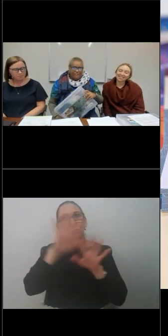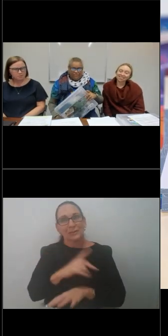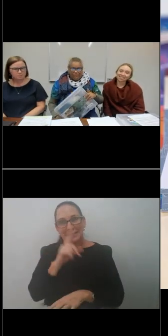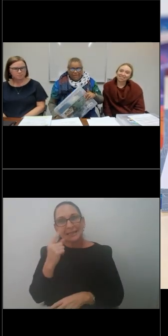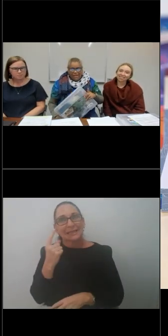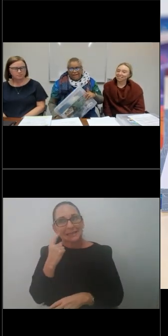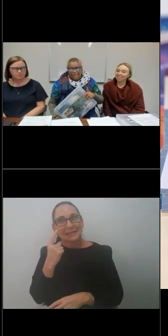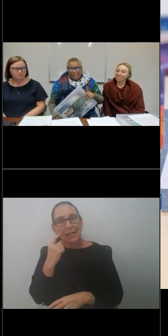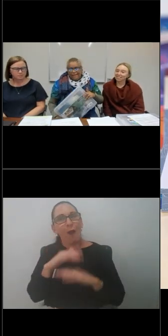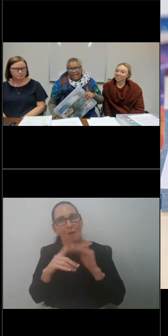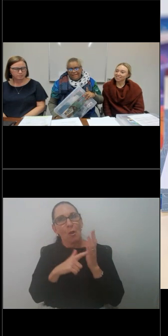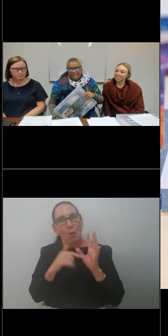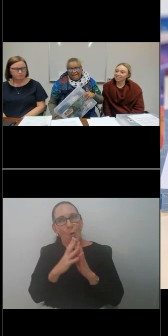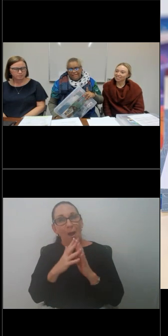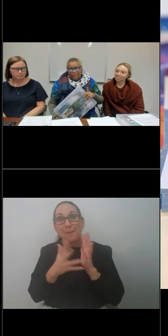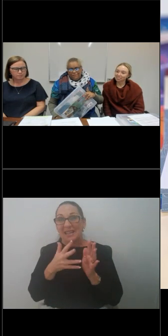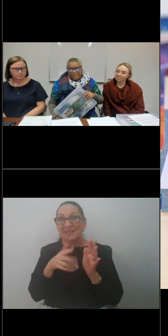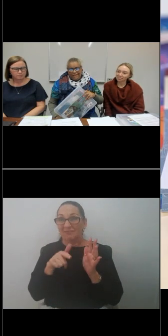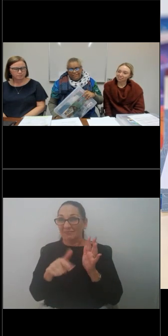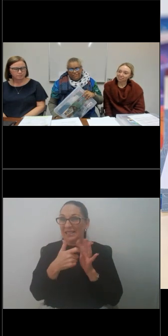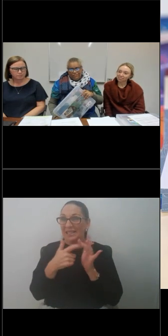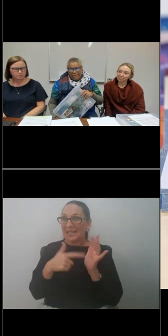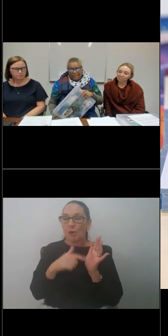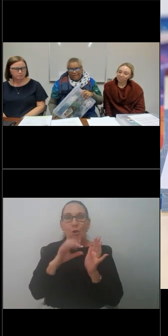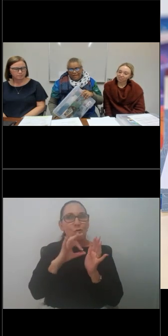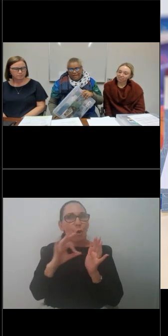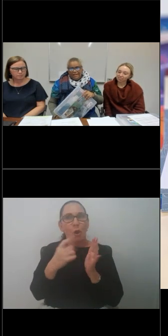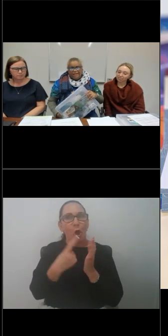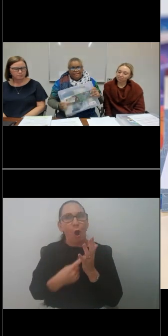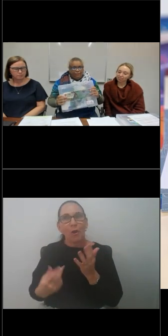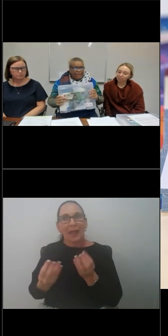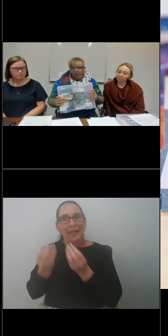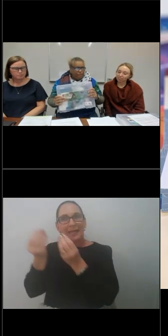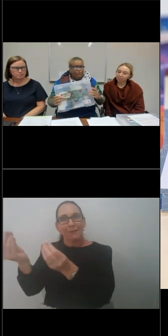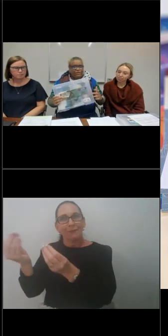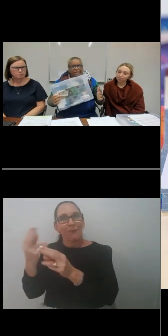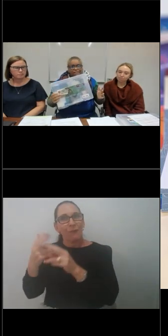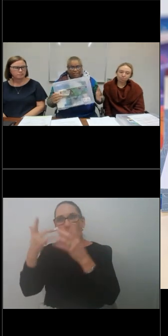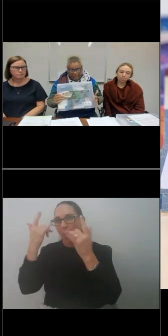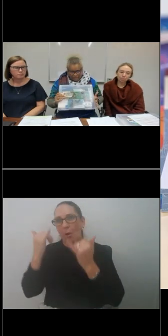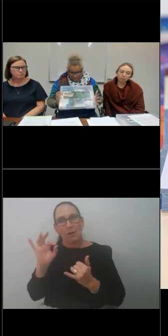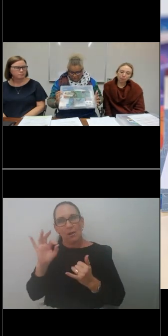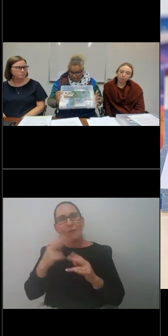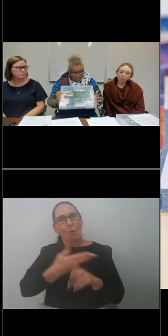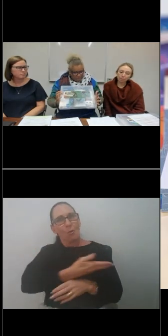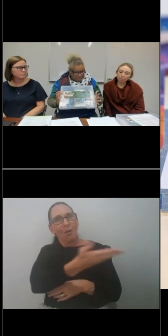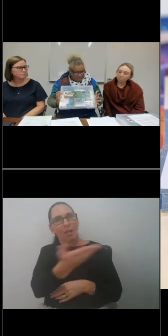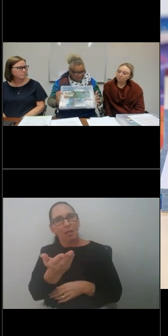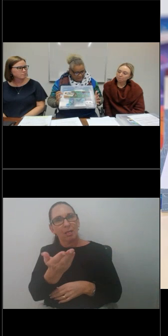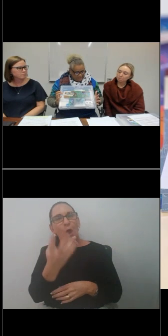so um and as a communication tool kit it has we have two kits so this one on hold right now is the